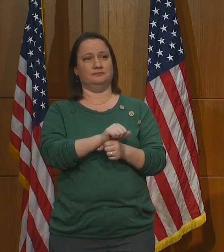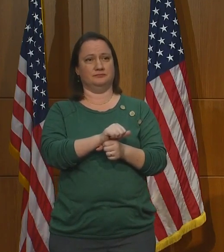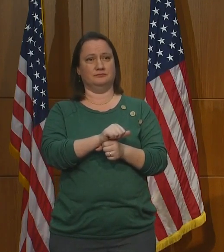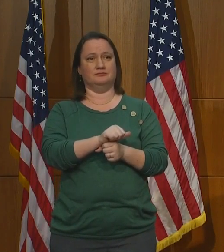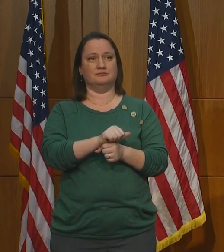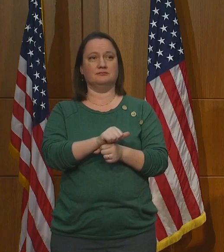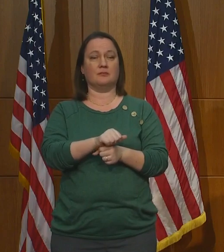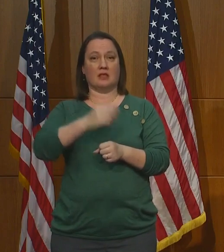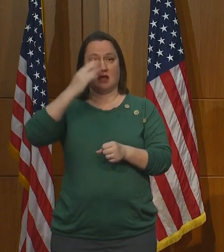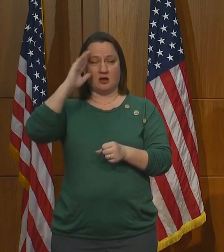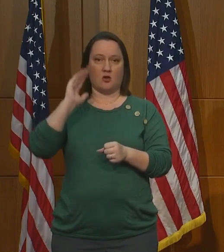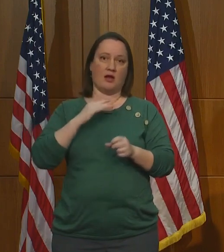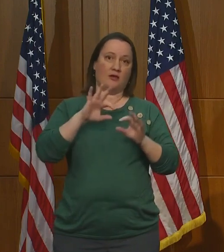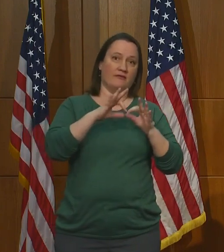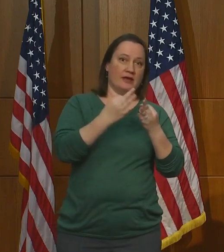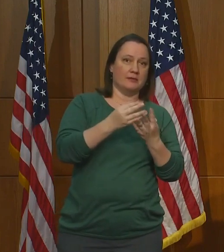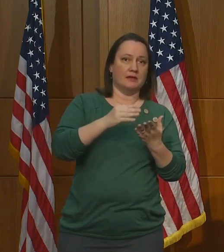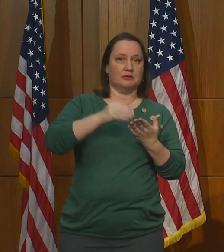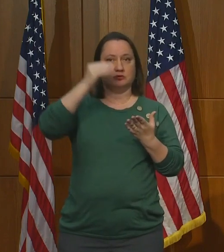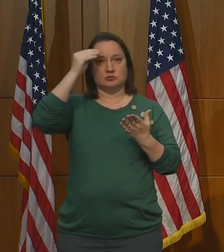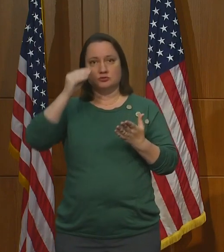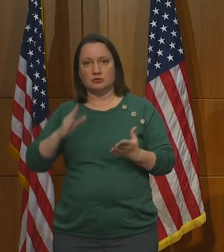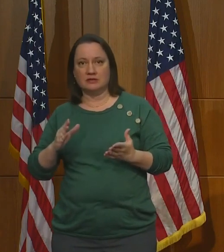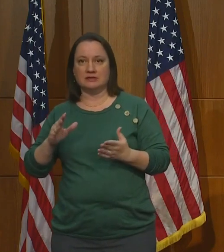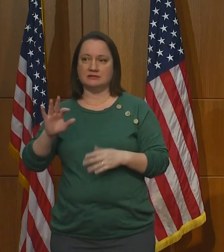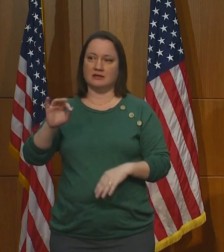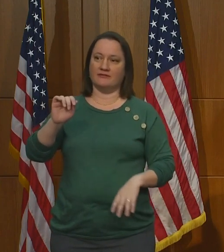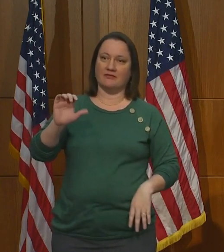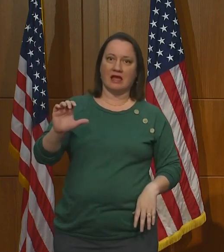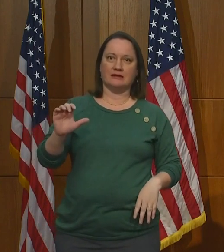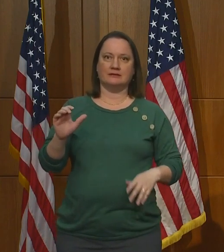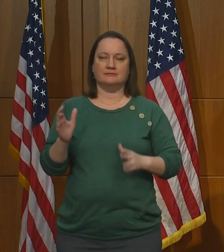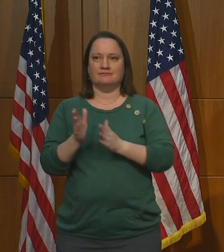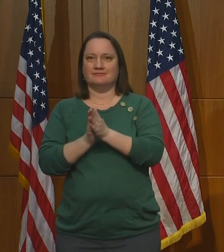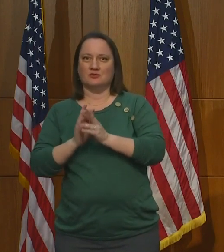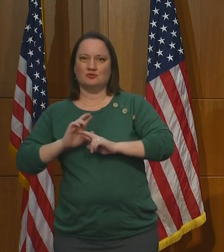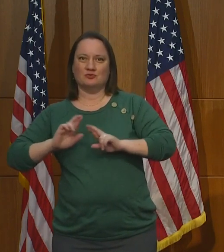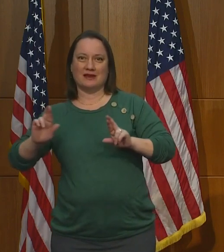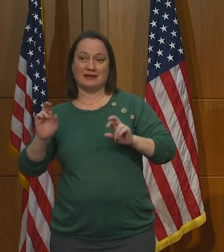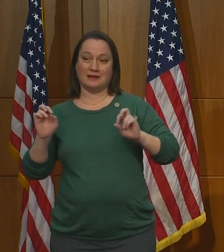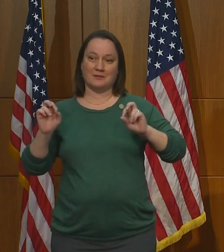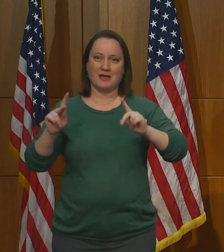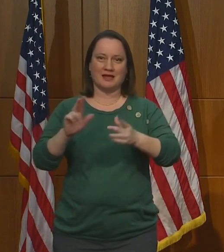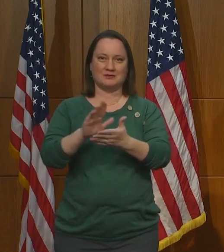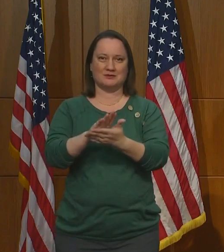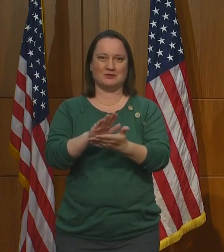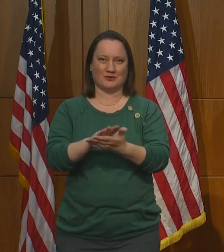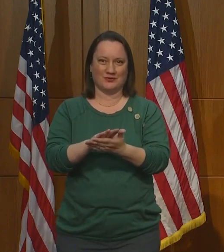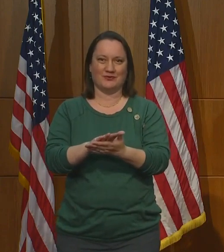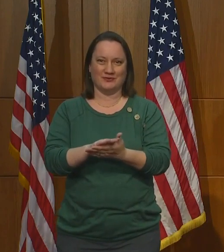ALL OF THAT WORK AND I KNOW- ALL OF OUR OUR FAMILIES AND STUDENTS IN FACT THEY ARE. ARE